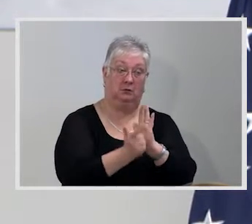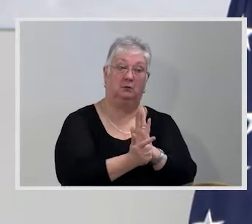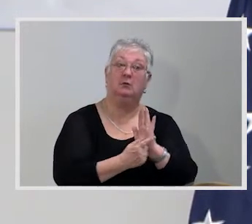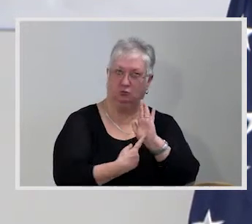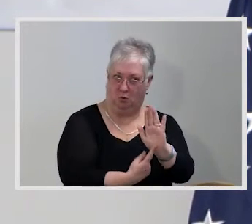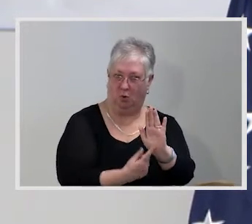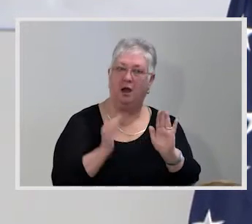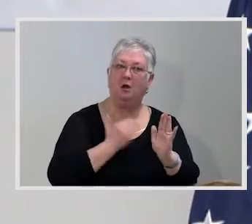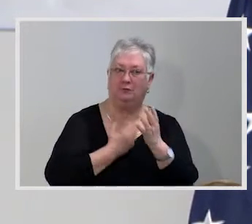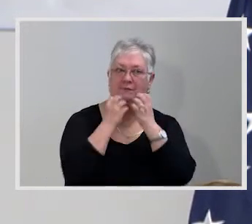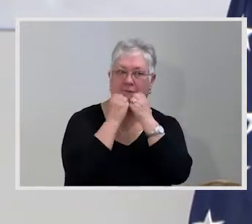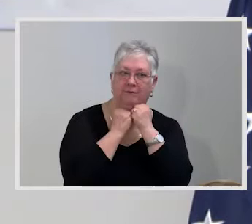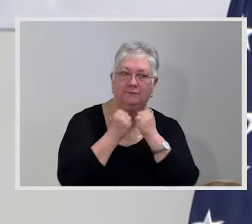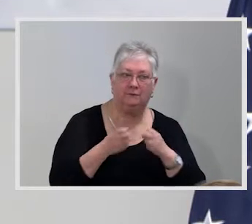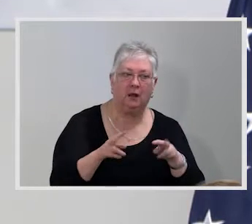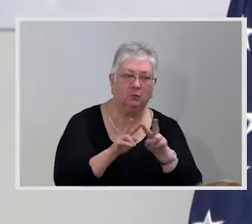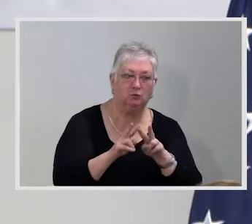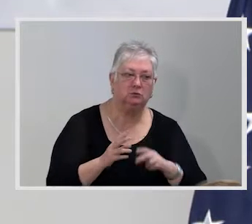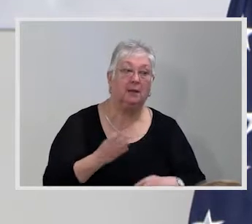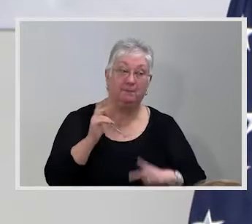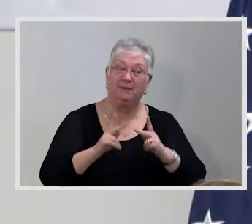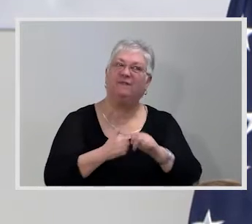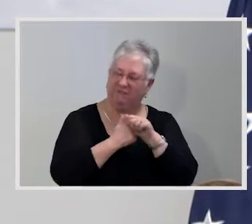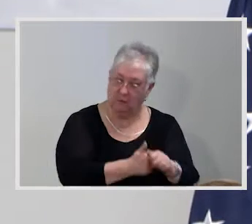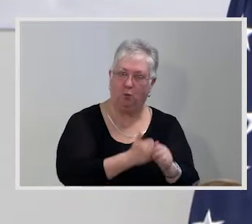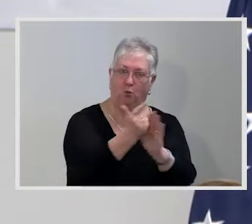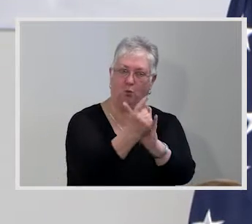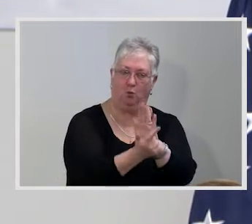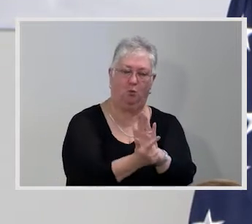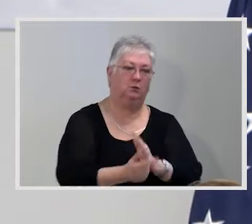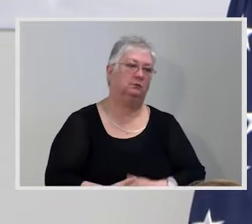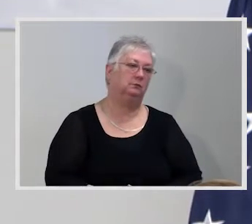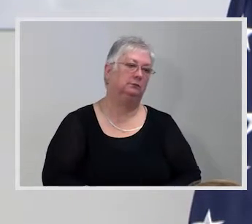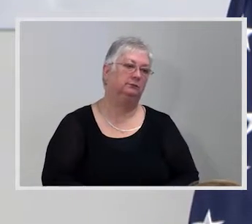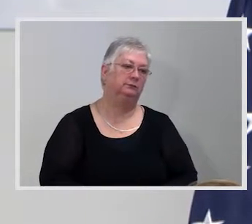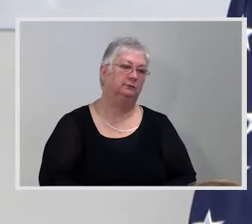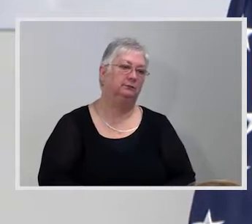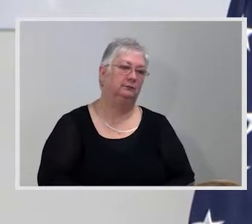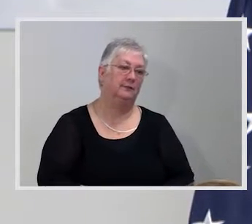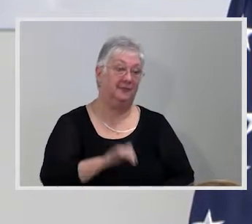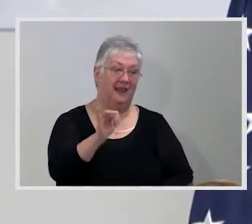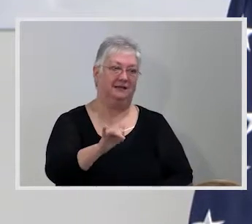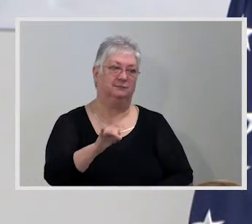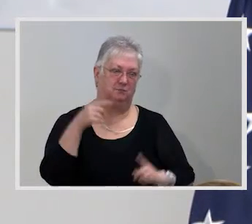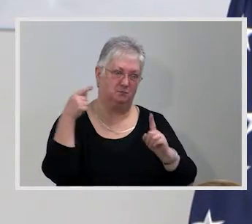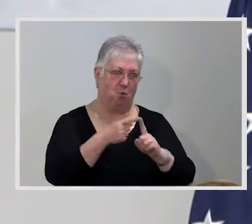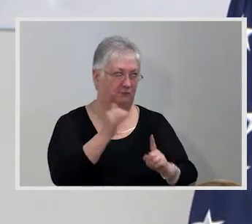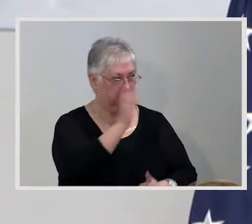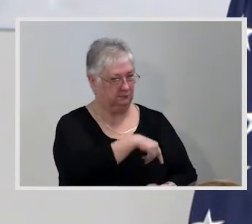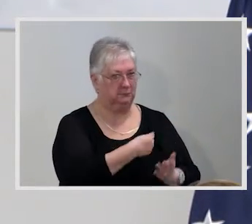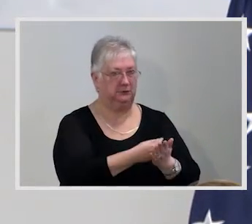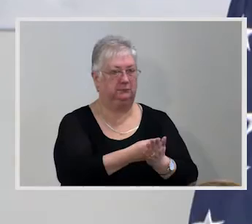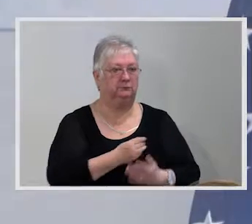AND THESE FUNDS ENSURE THAT THAT HAPPENS. AND SO AS I WRAP UP, I WANT TO GO BACK TO THESE D.C.